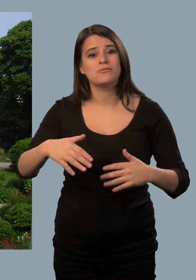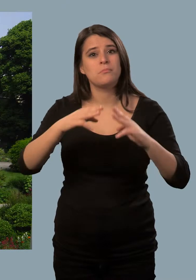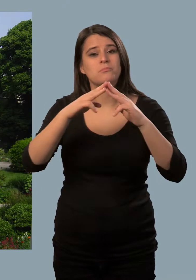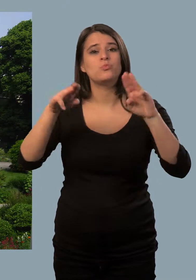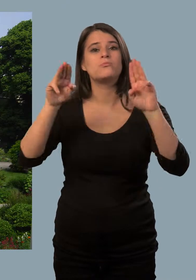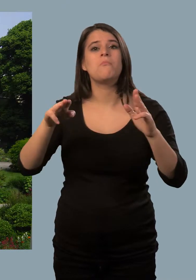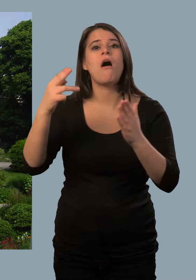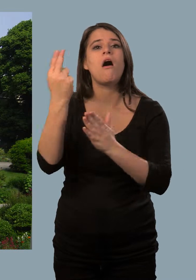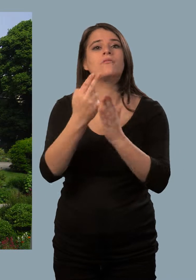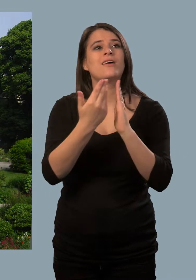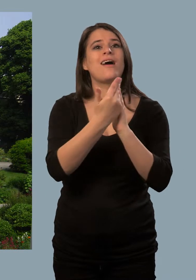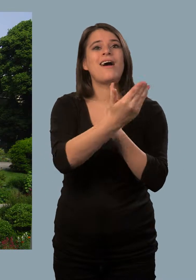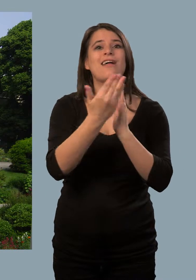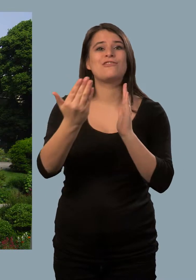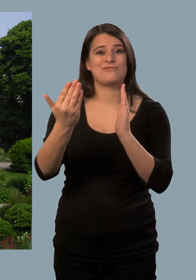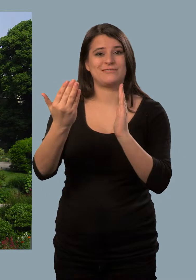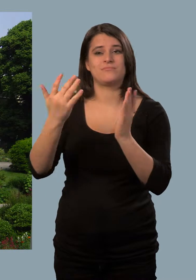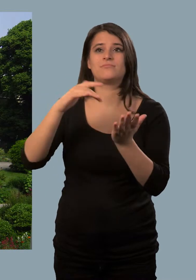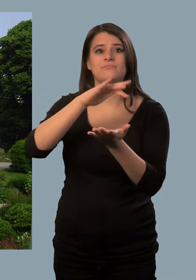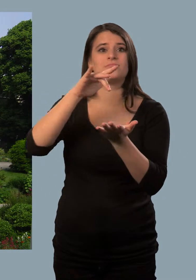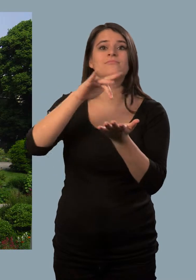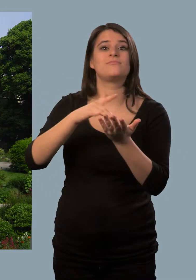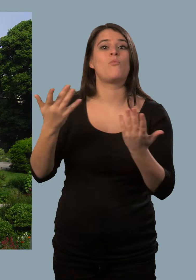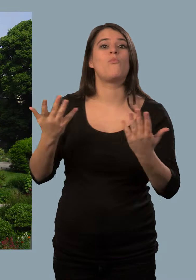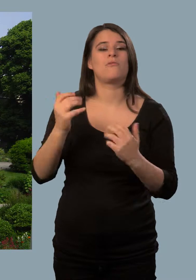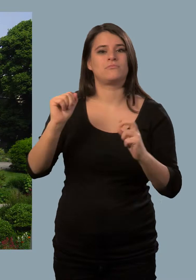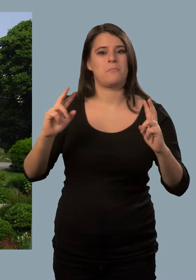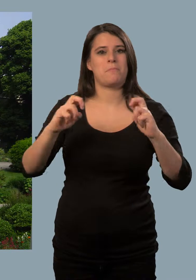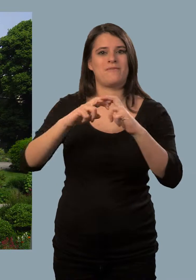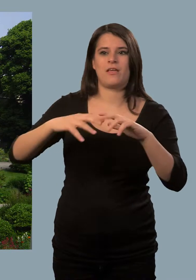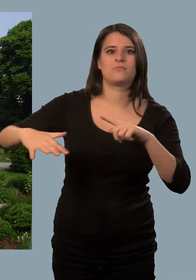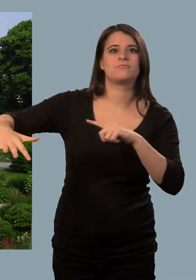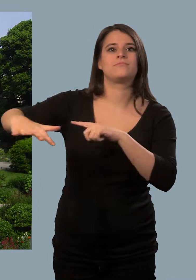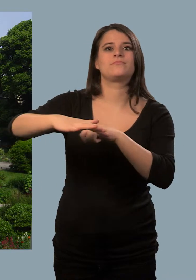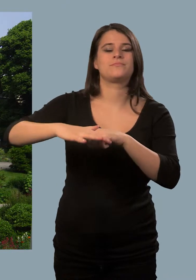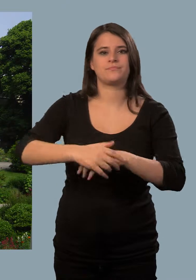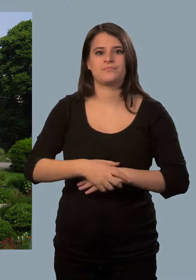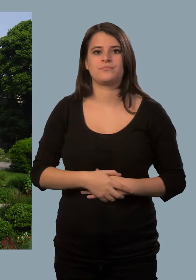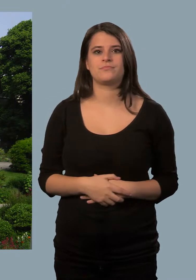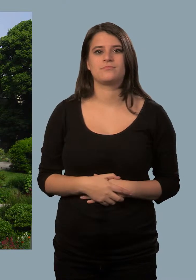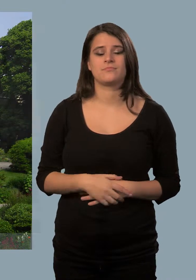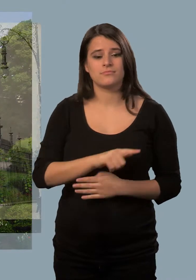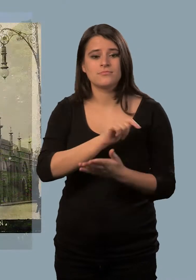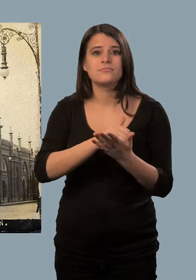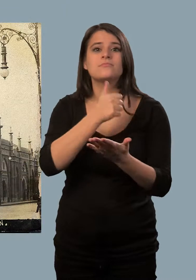Brighton Museum & Art Gallery stands in the grounds of the Royal Pavilion in the centre of Brighton.